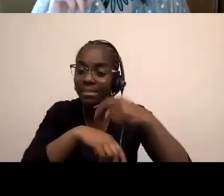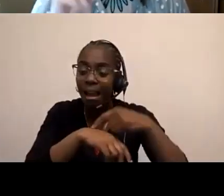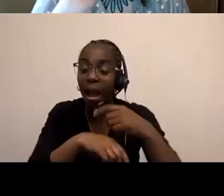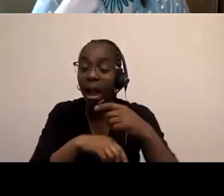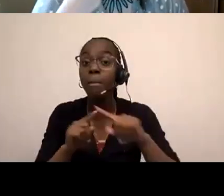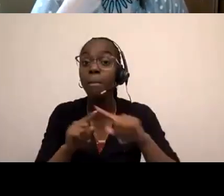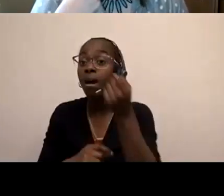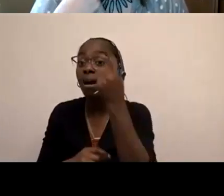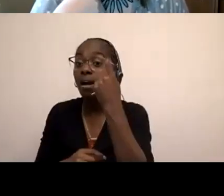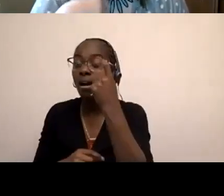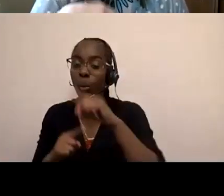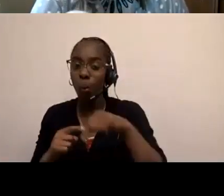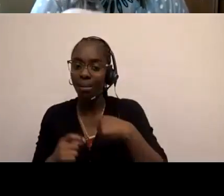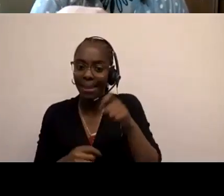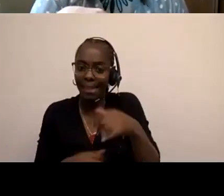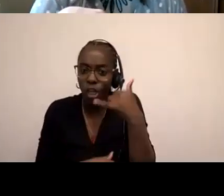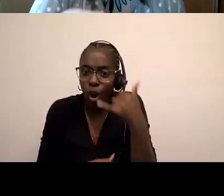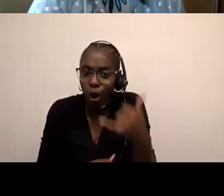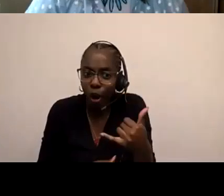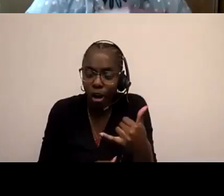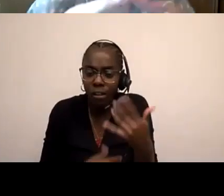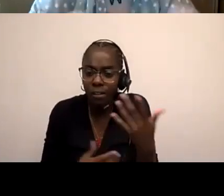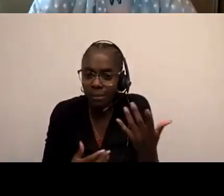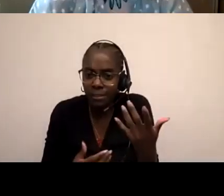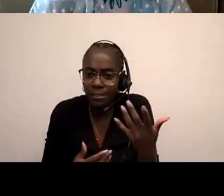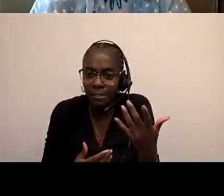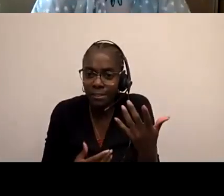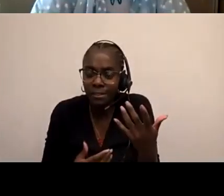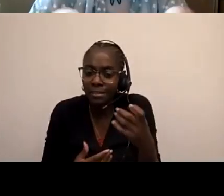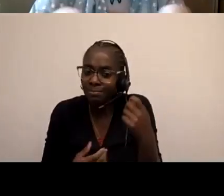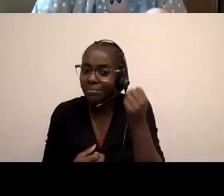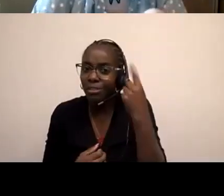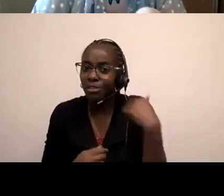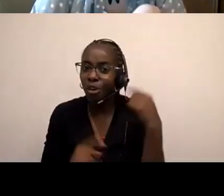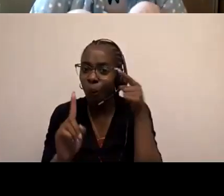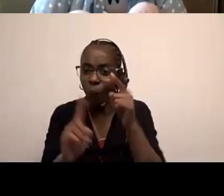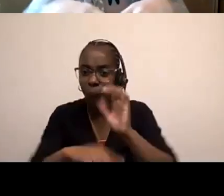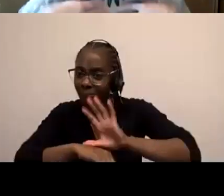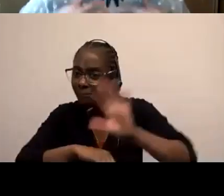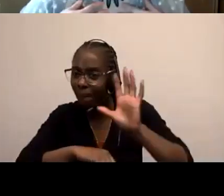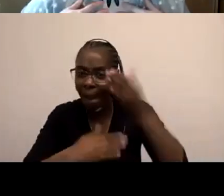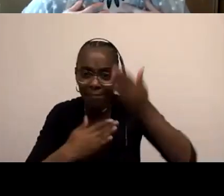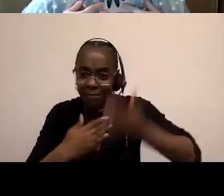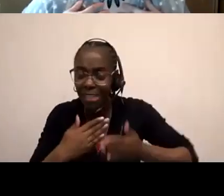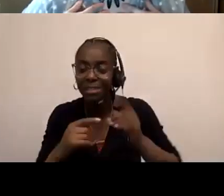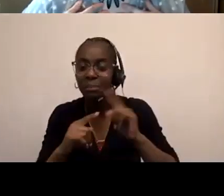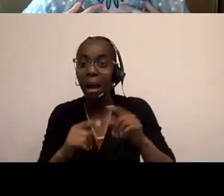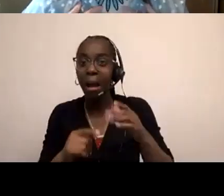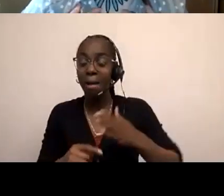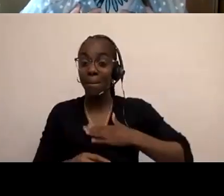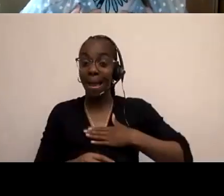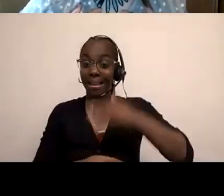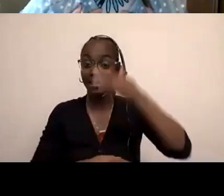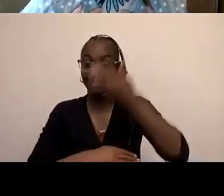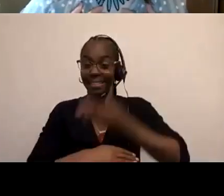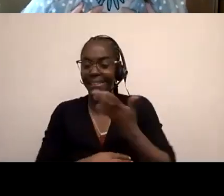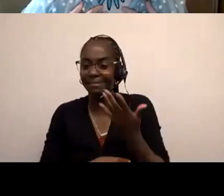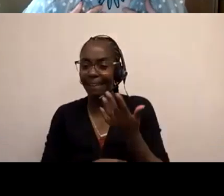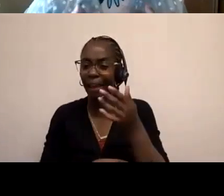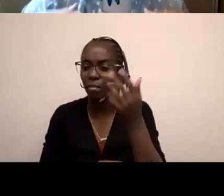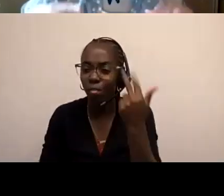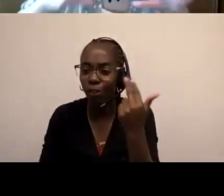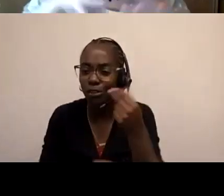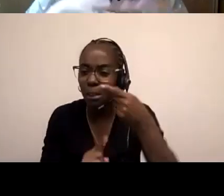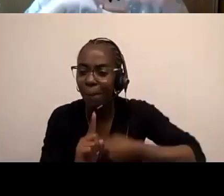LATELY, YOU WANT GOLDFISH? HERE'S FIVE. BECAUSE MY SON IS 13 MONTHS OLD I KNOW IT TAKES HIM A WHILE. SO THERE ARE